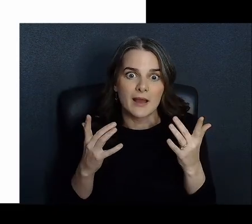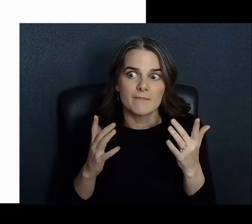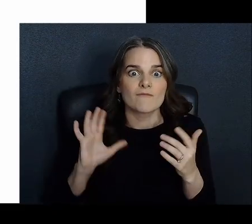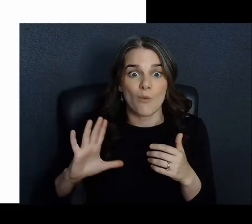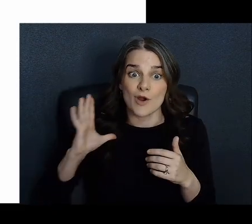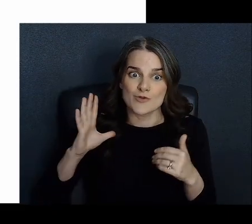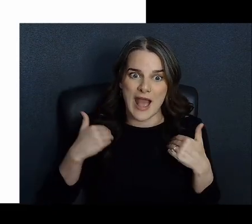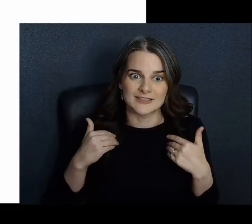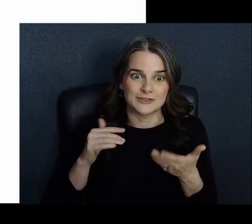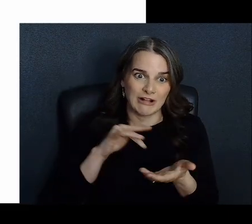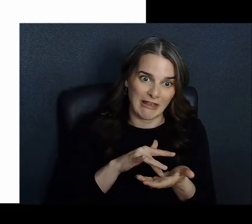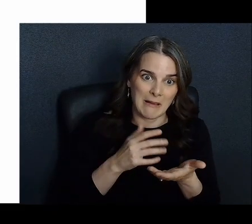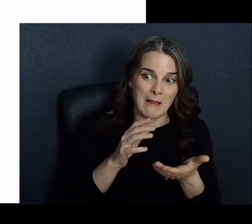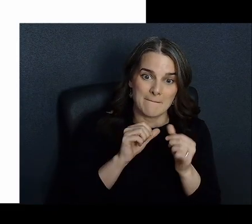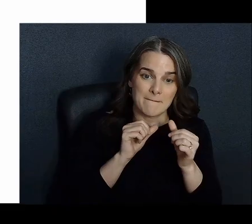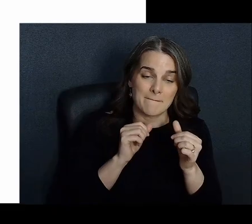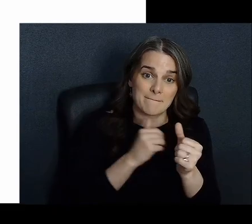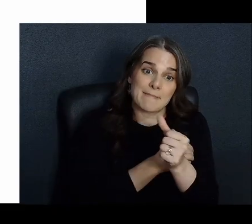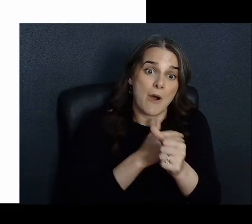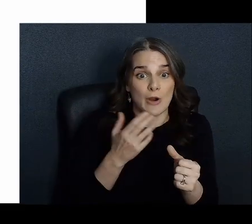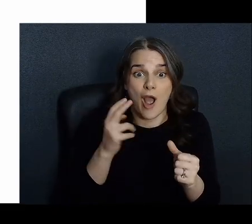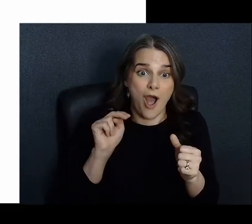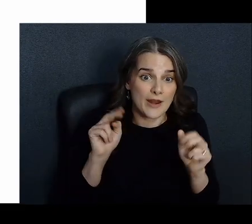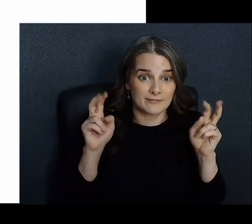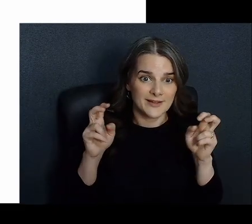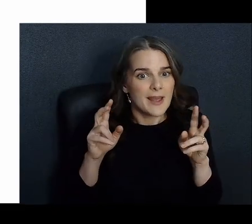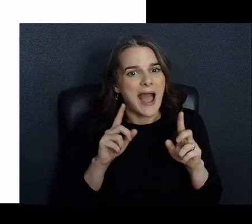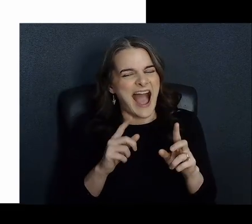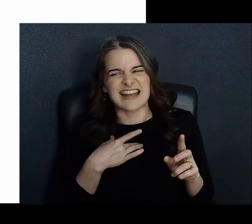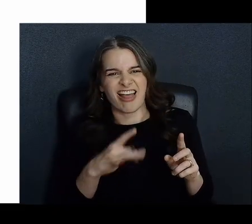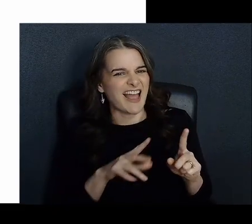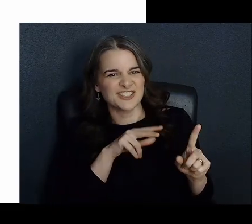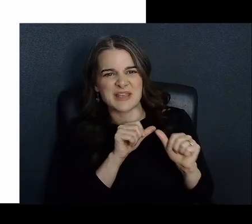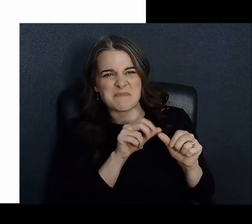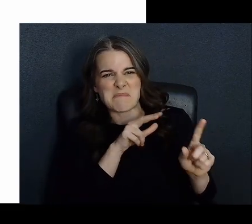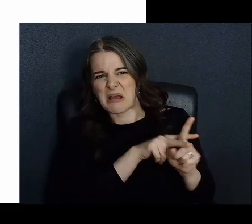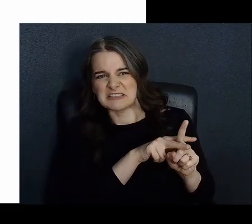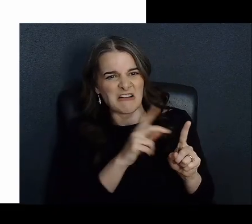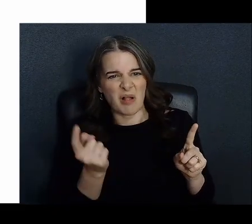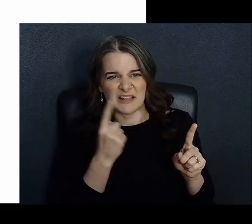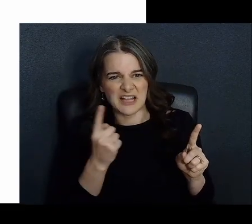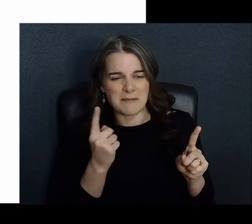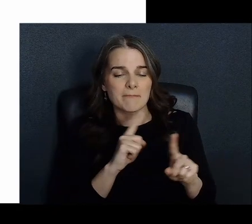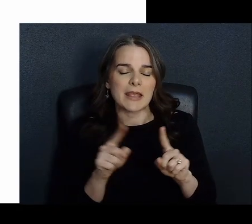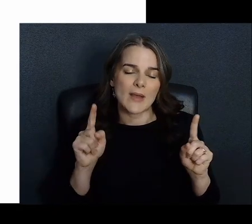I didn't like keeping it plugged in all the time. So make sure that it would connect using the text to speech